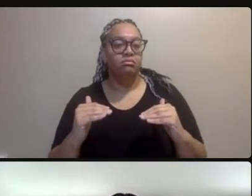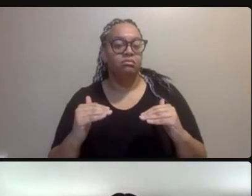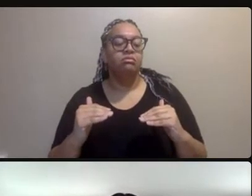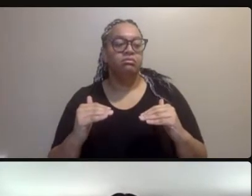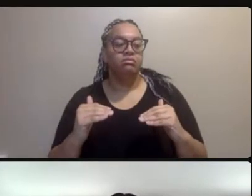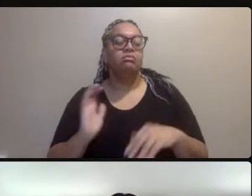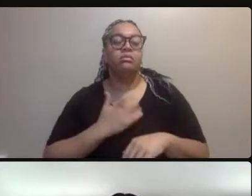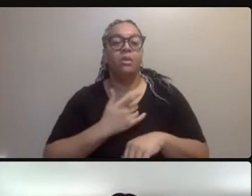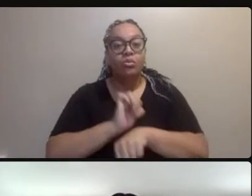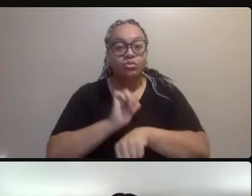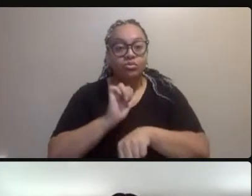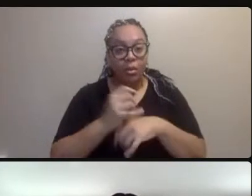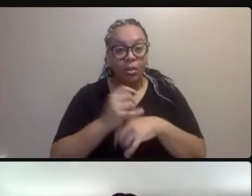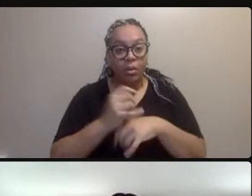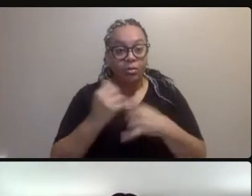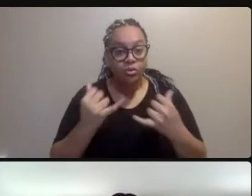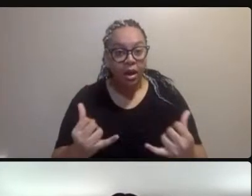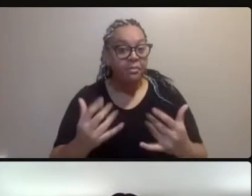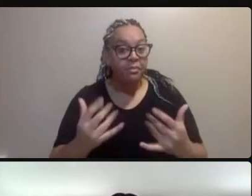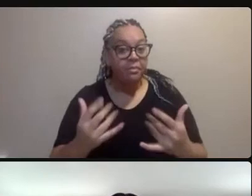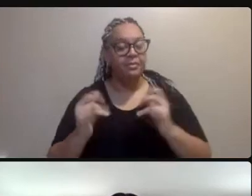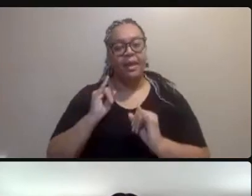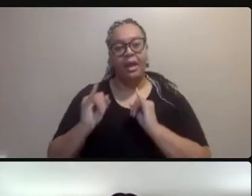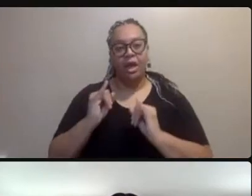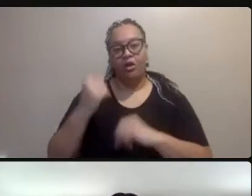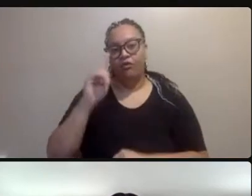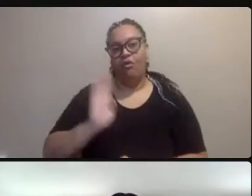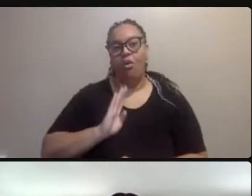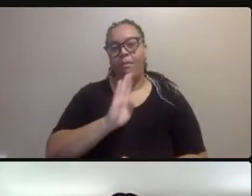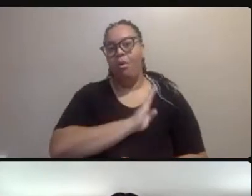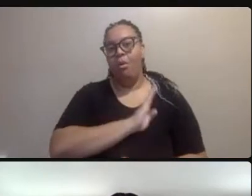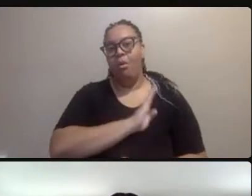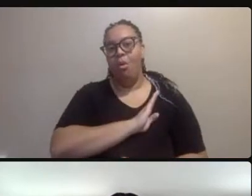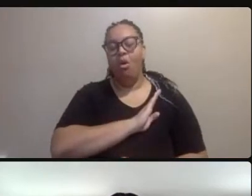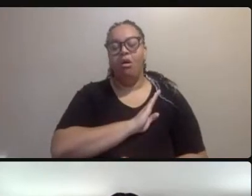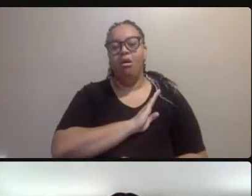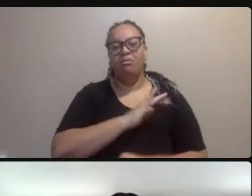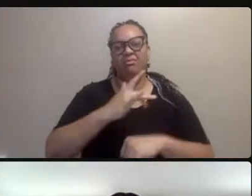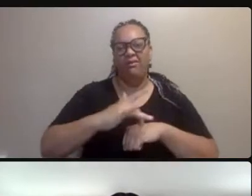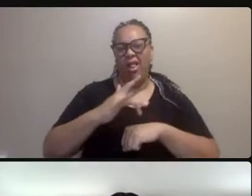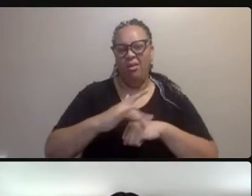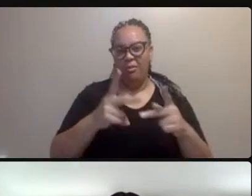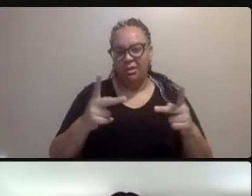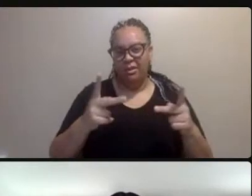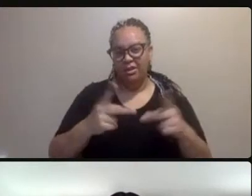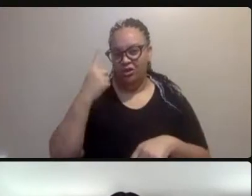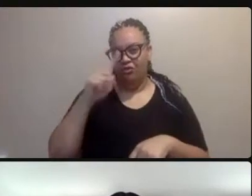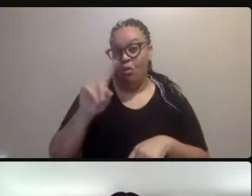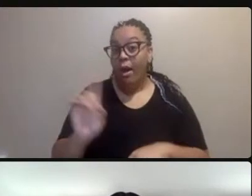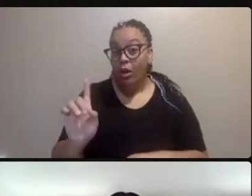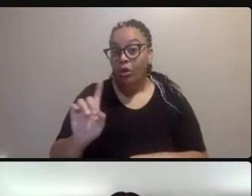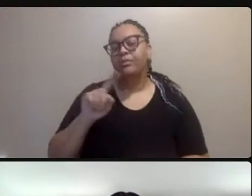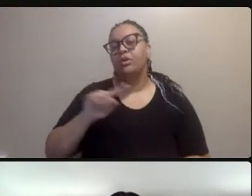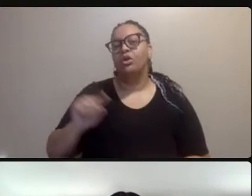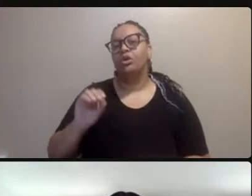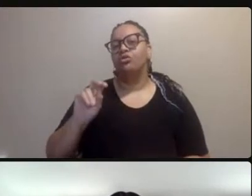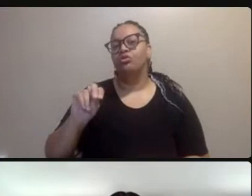AND SO NEXT WE'LL MOVE TO